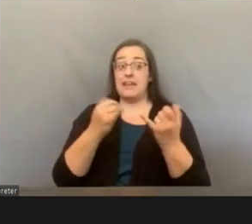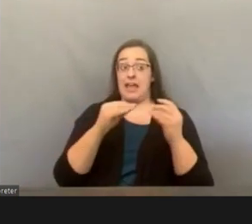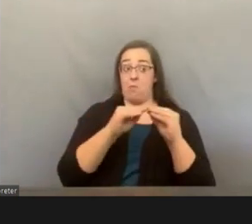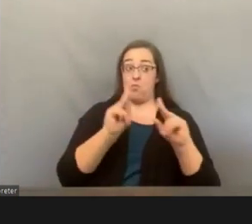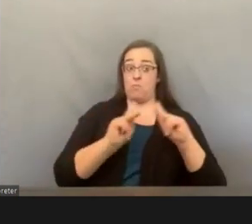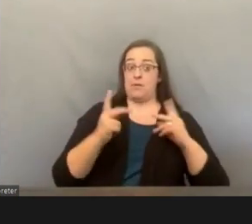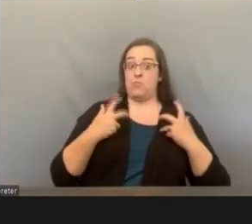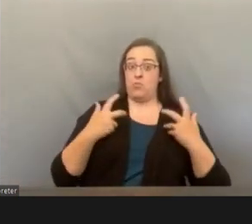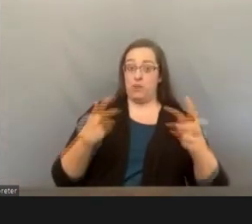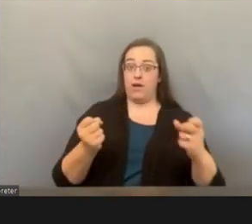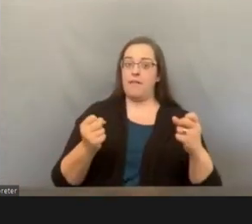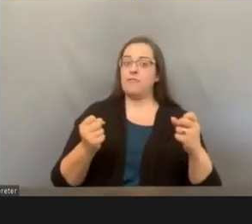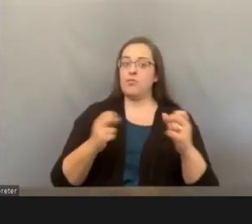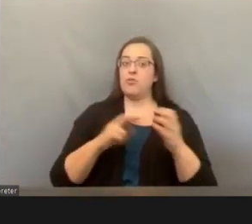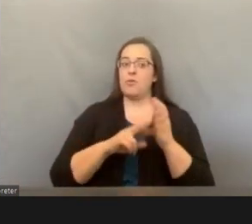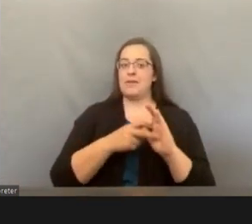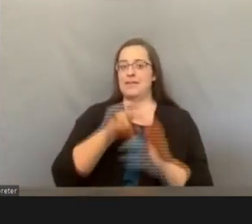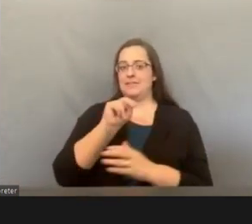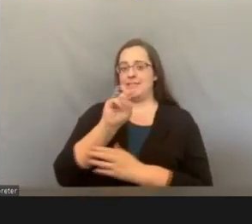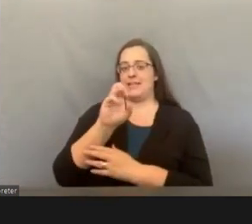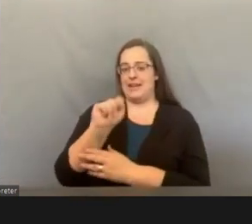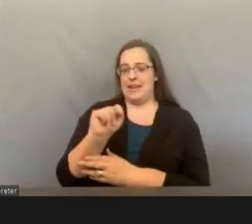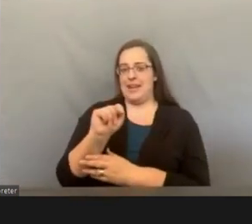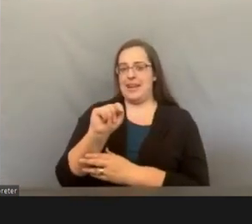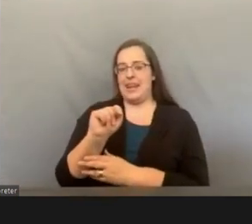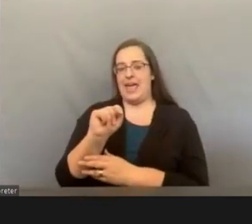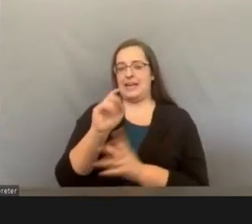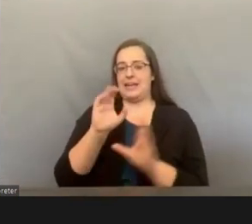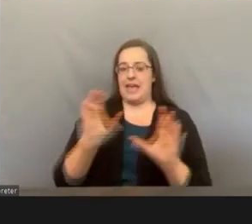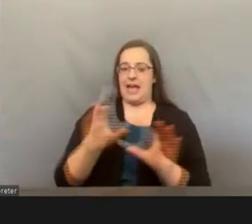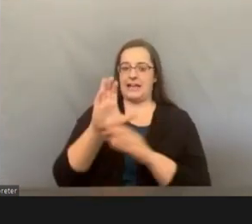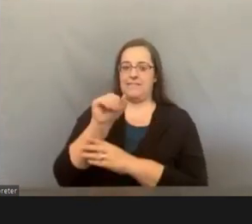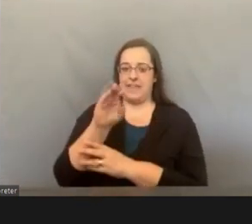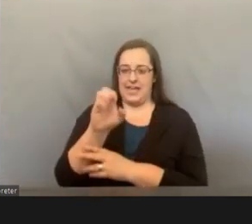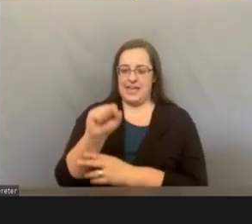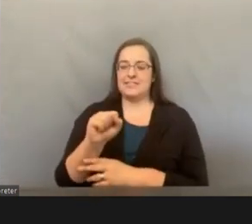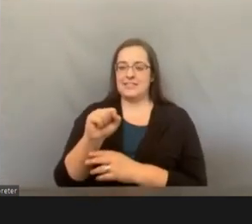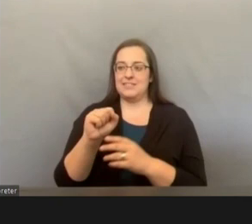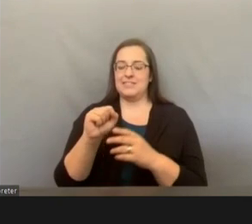DRIVE-THROUGH CLINIC AND OTHER PLACES AND THEN WITH LARGER